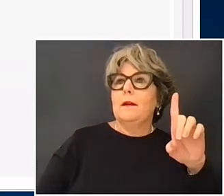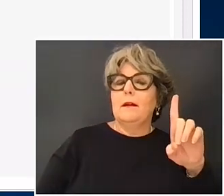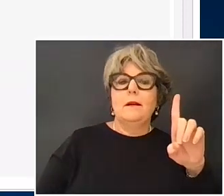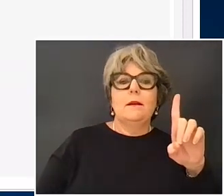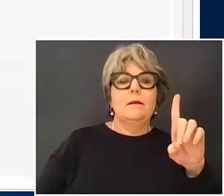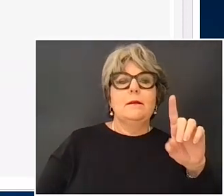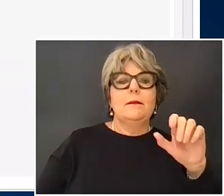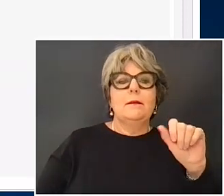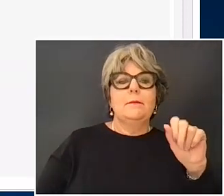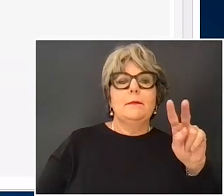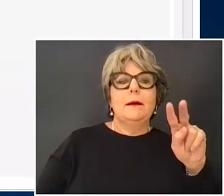the new regs?